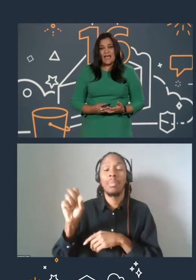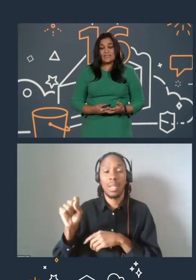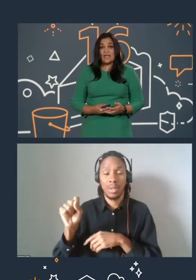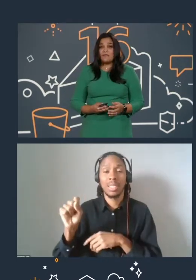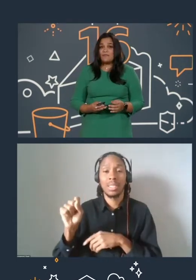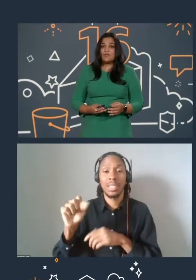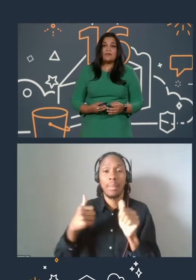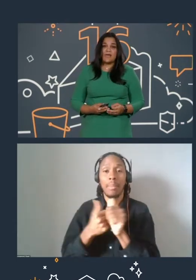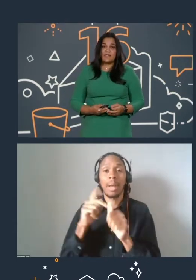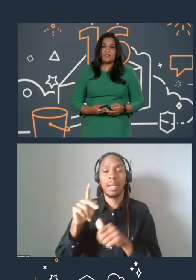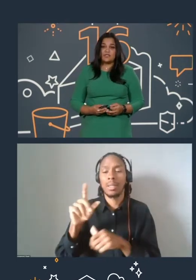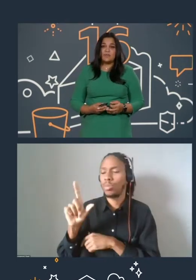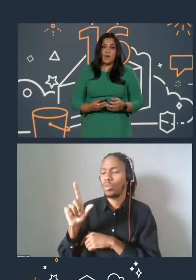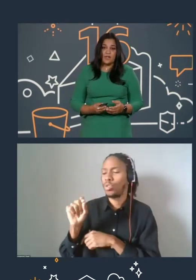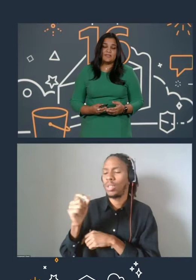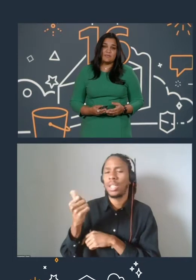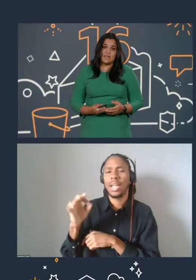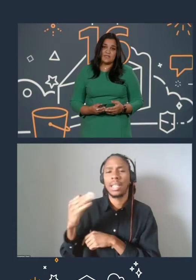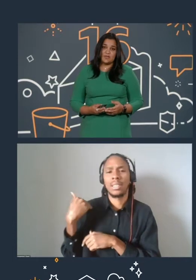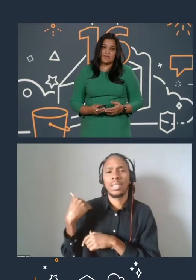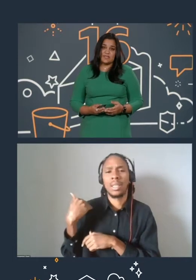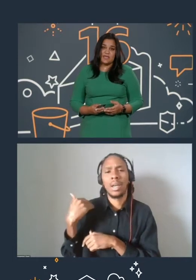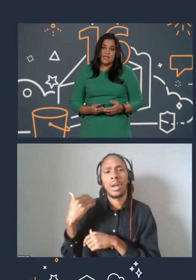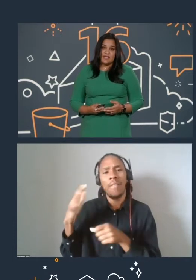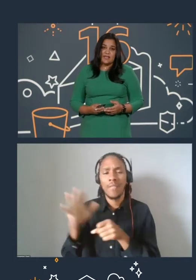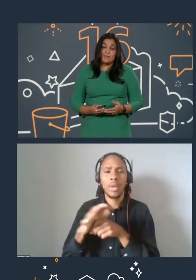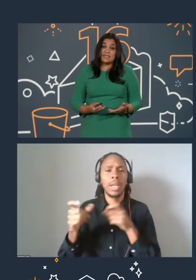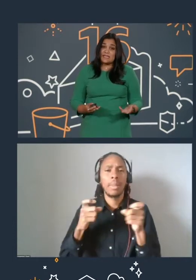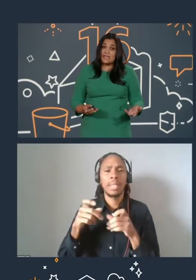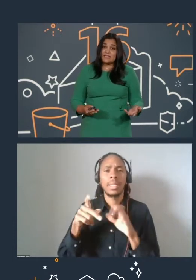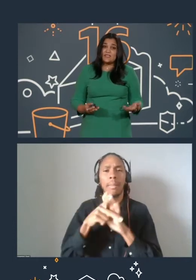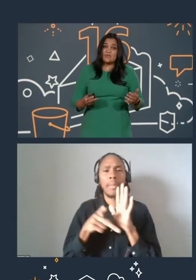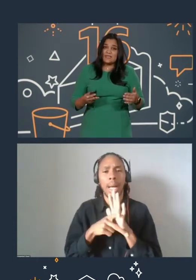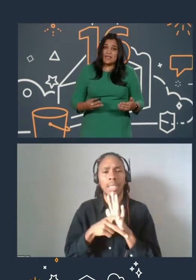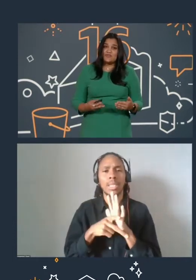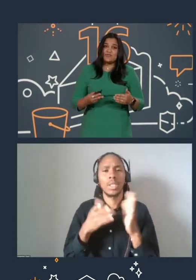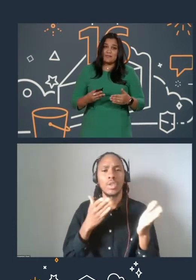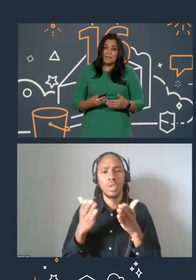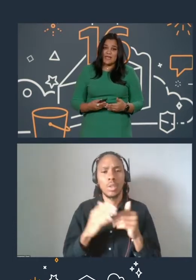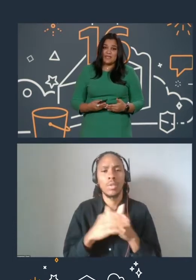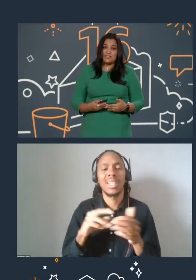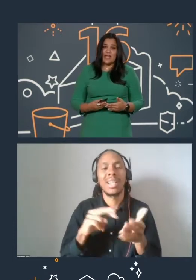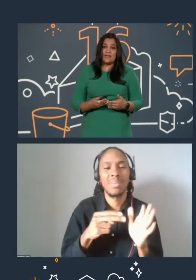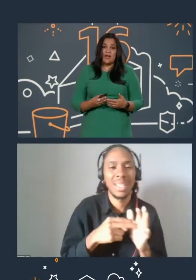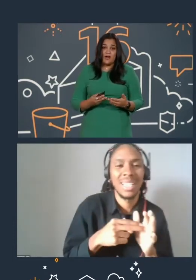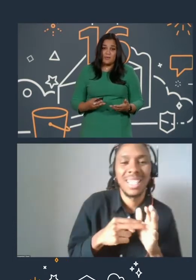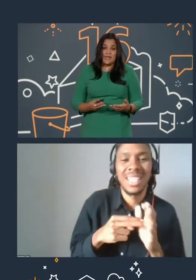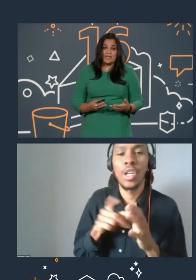as a fully-managed, policy-based service that makes it easy to centrally manage and automate